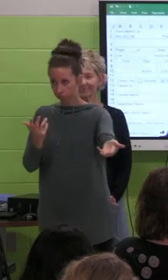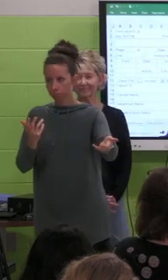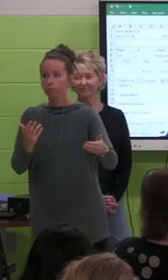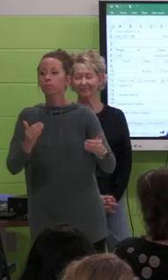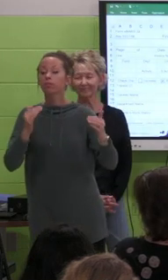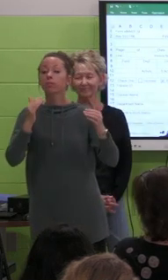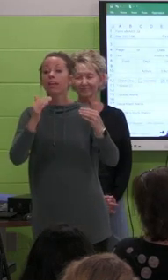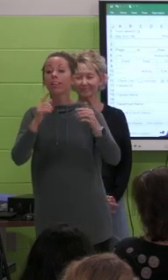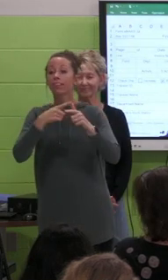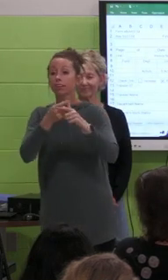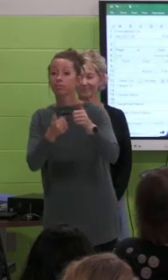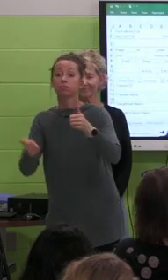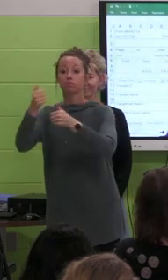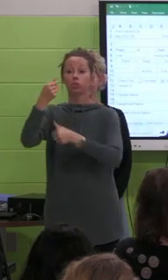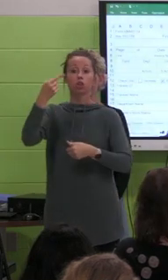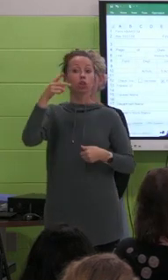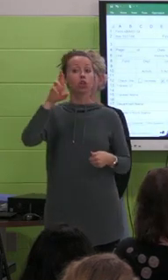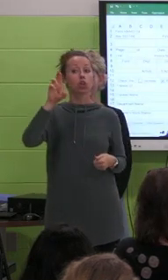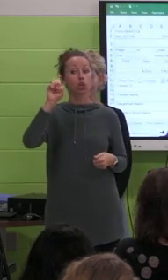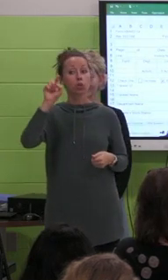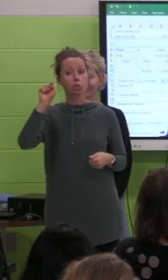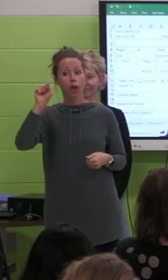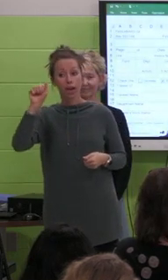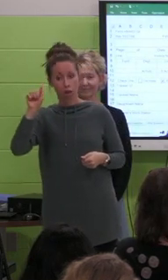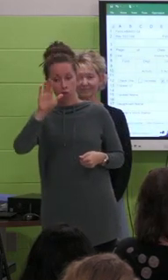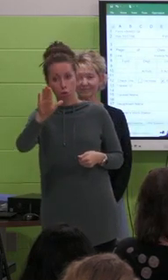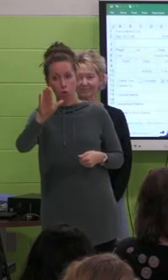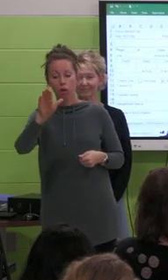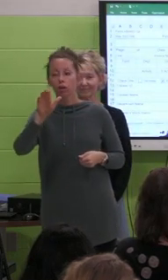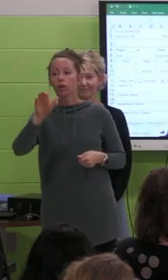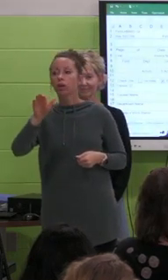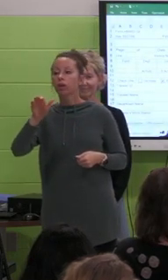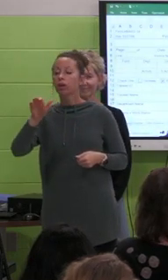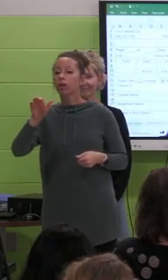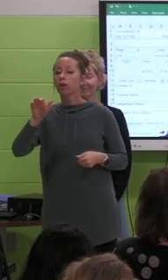it's going to go to Greta who is your associate commissioner office of special education Early